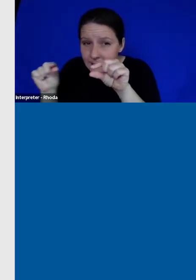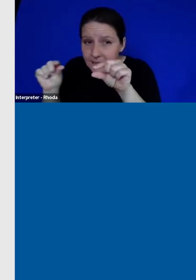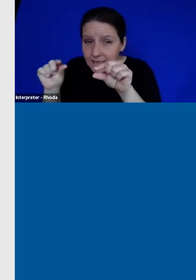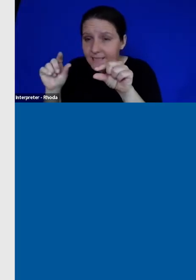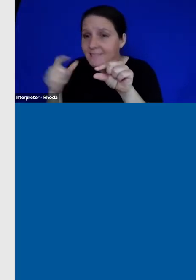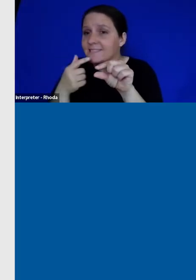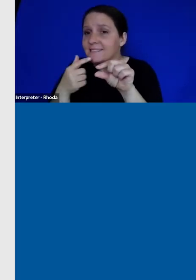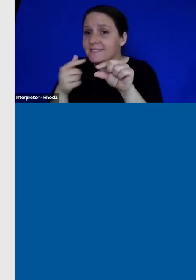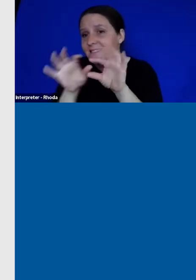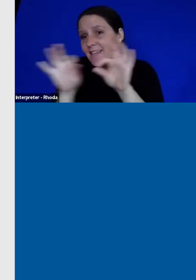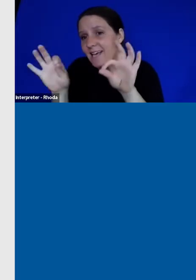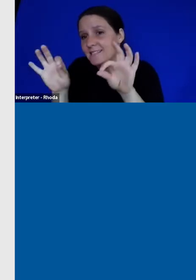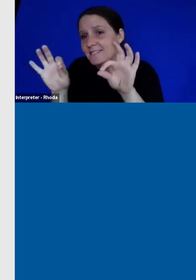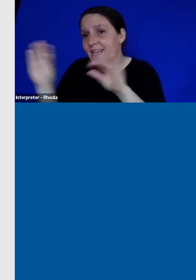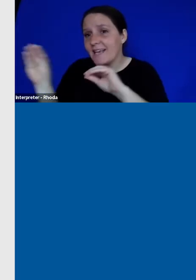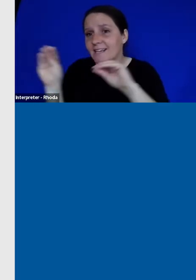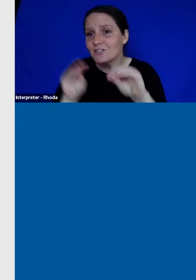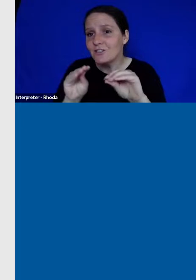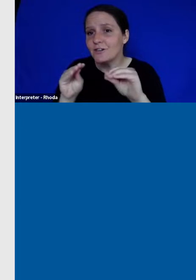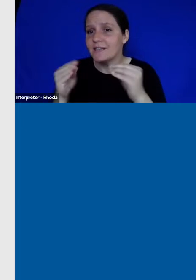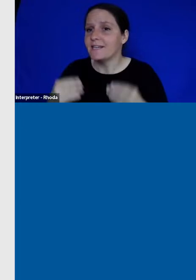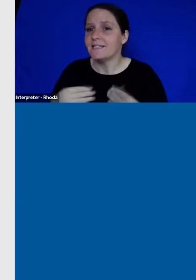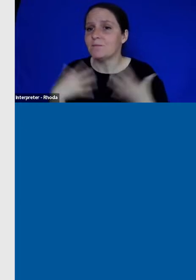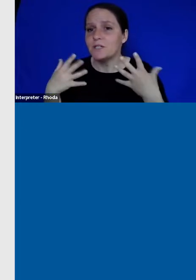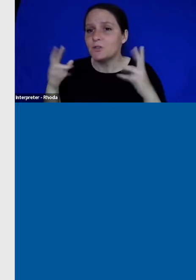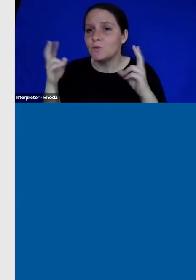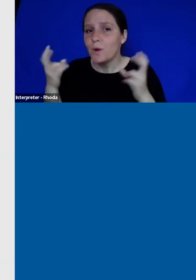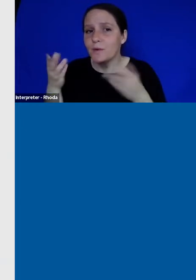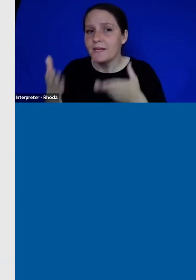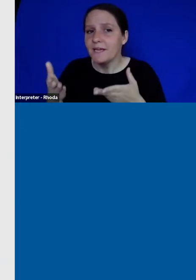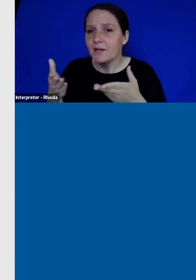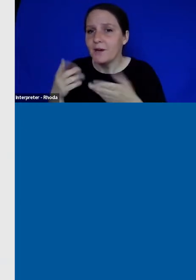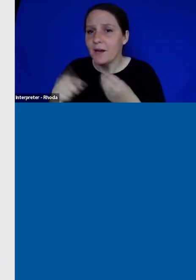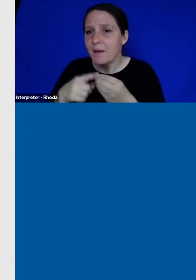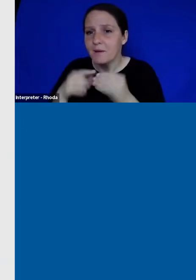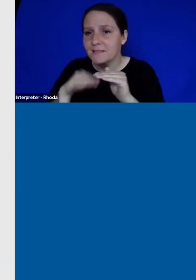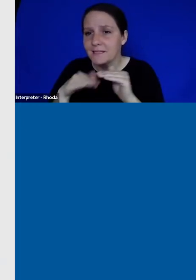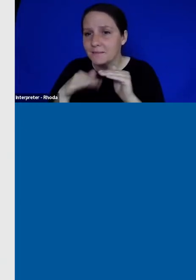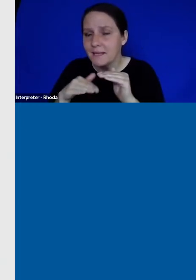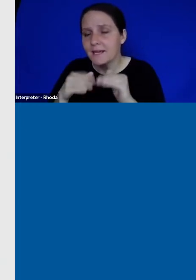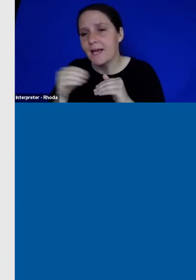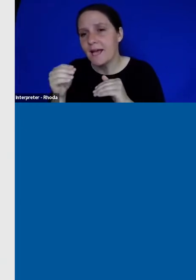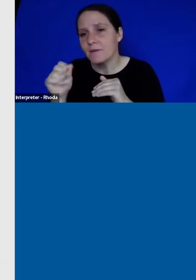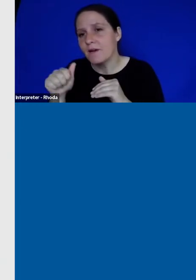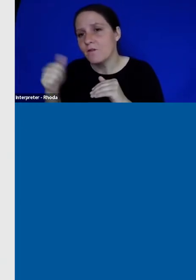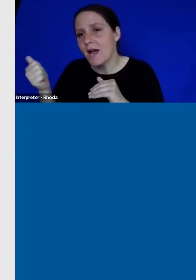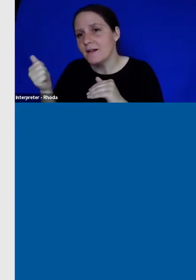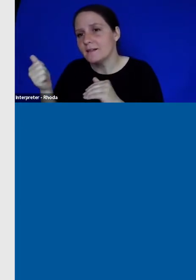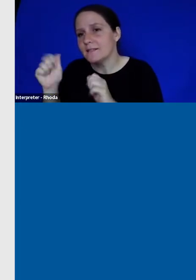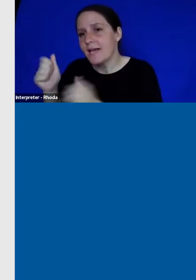about seeing ability over disability, designing for not with, and whatever else gets gold stars, even though ironically,